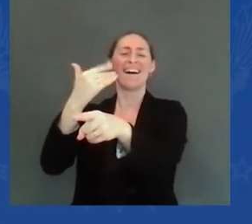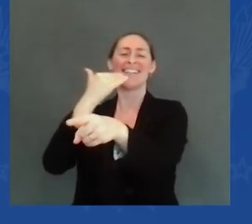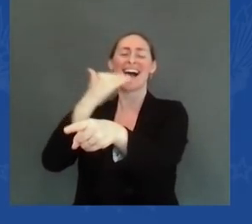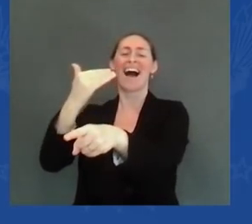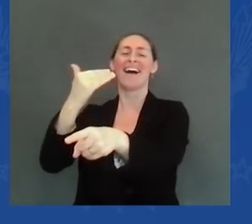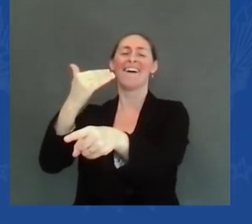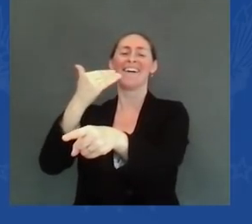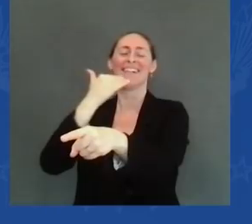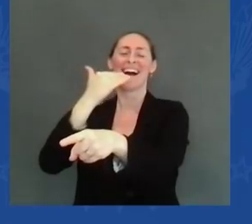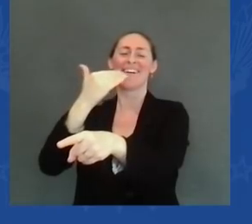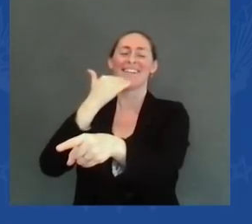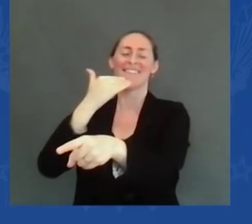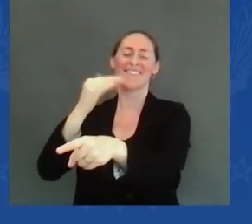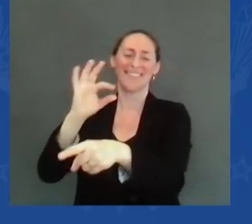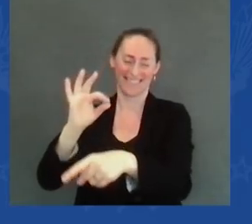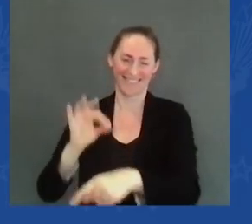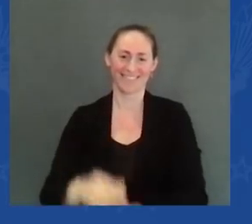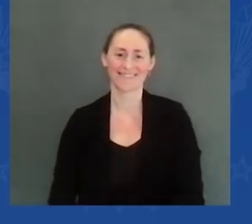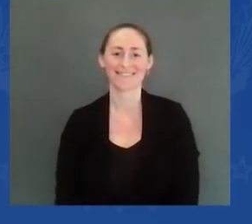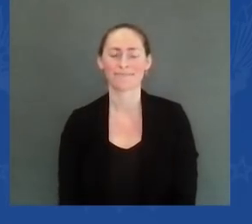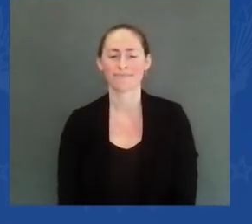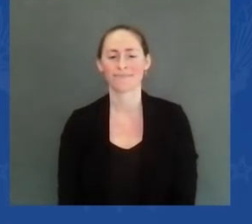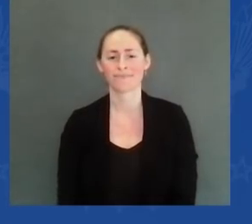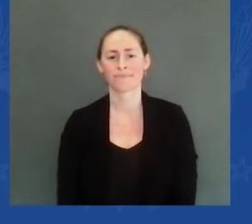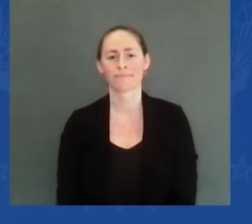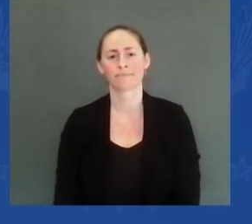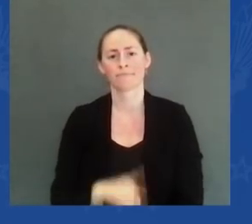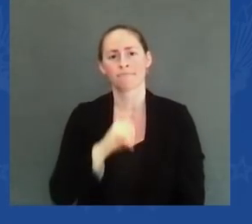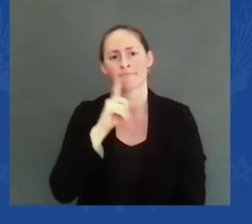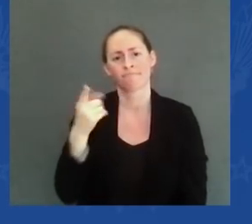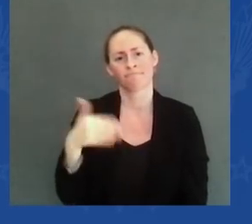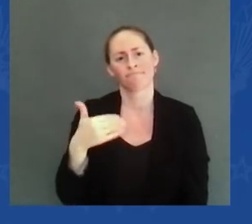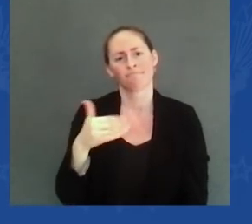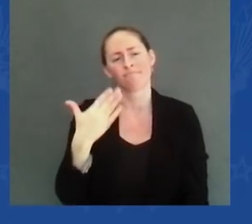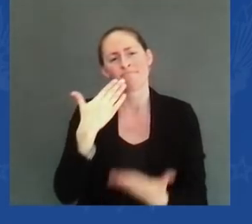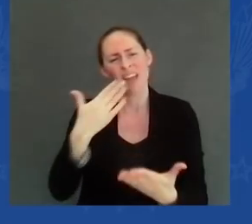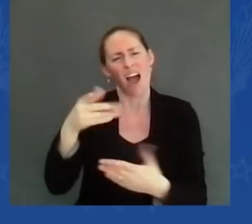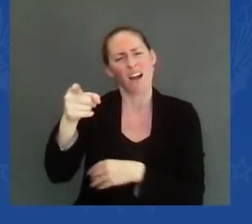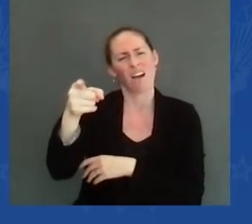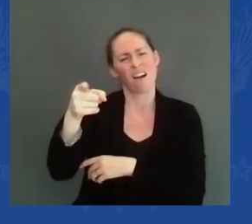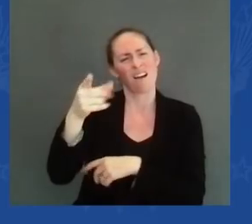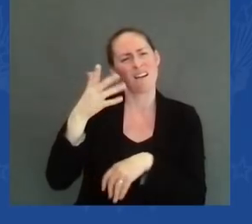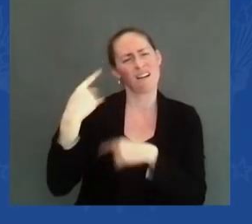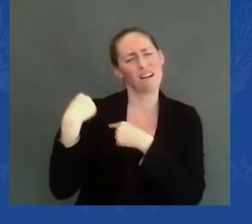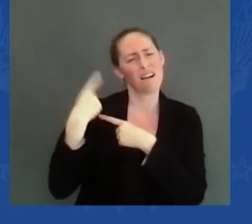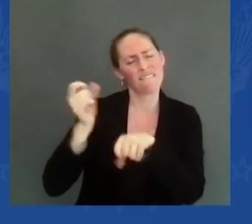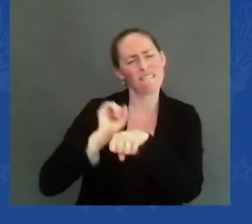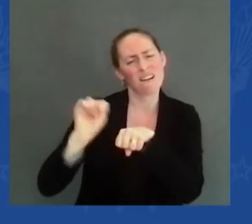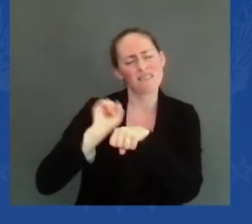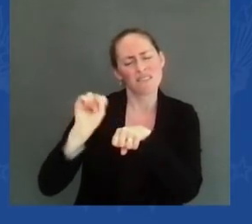the way she's fought and hollered and fought so hard for all the people in this alley.